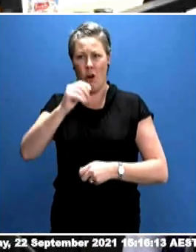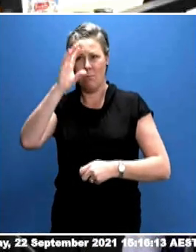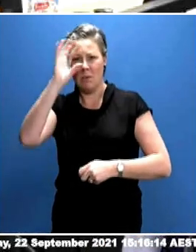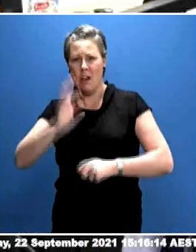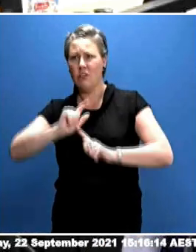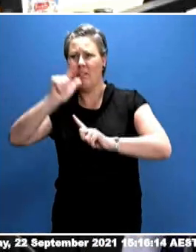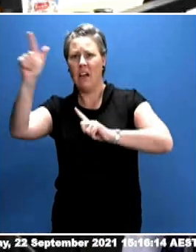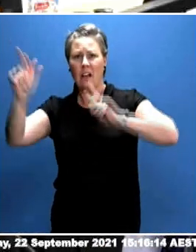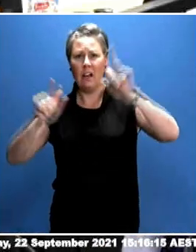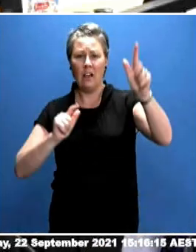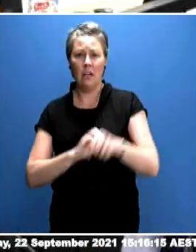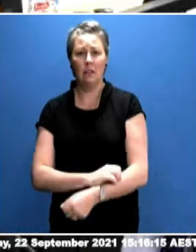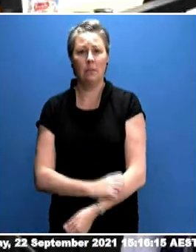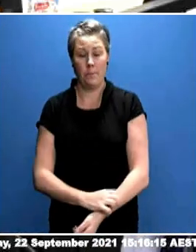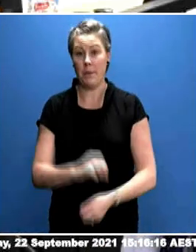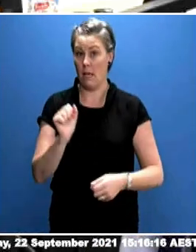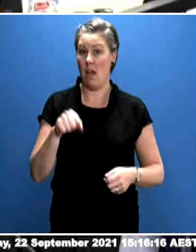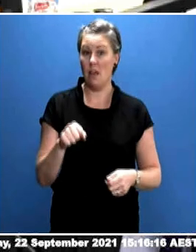Some children do come from off-country, yes.